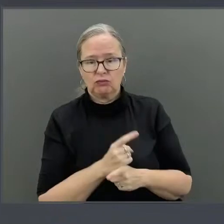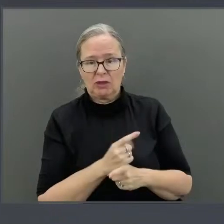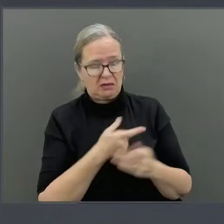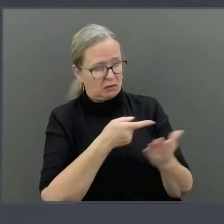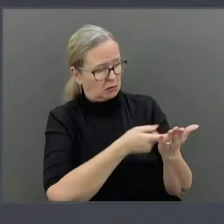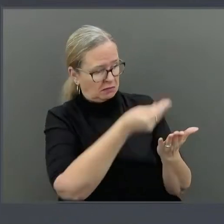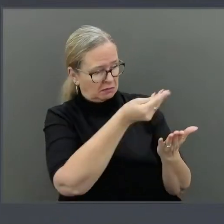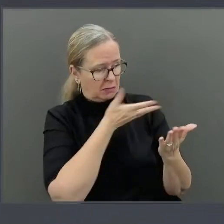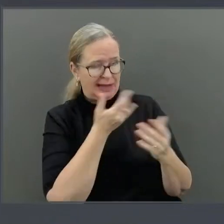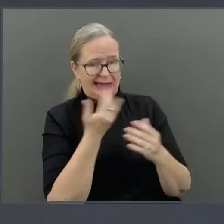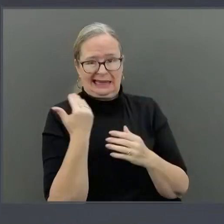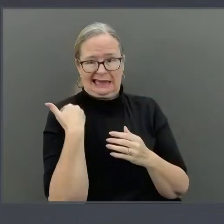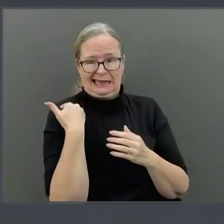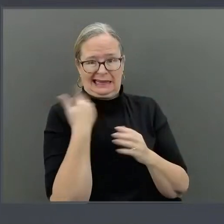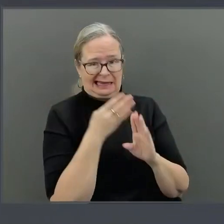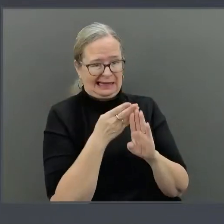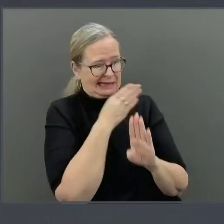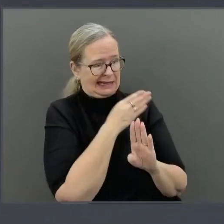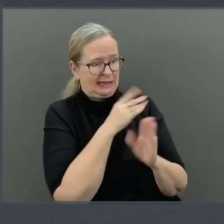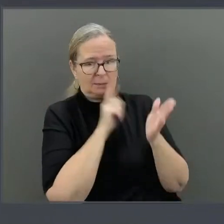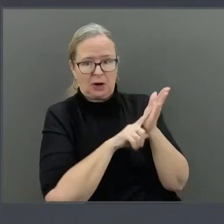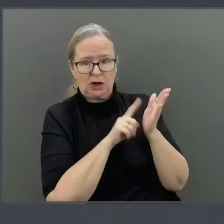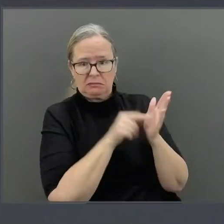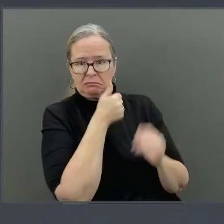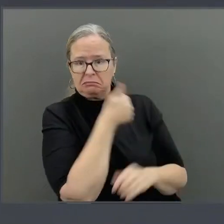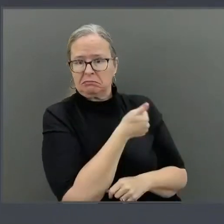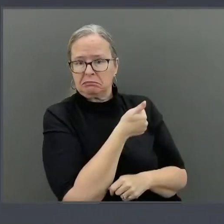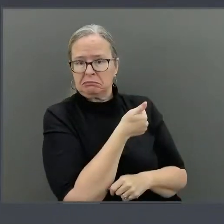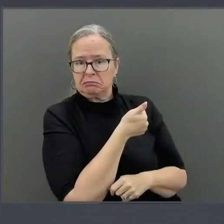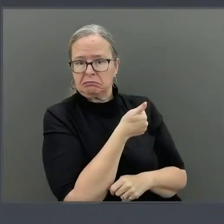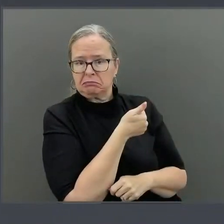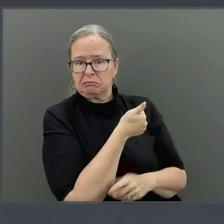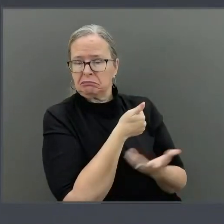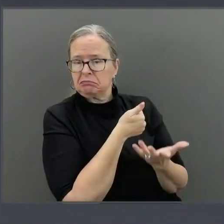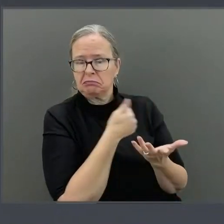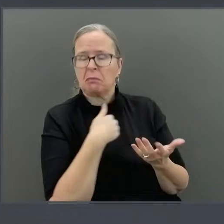happen because we do know pipes of this type have wire breakage and so that's why we install